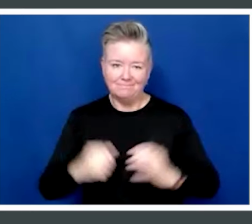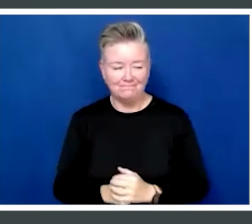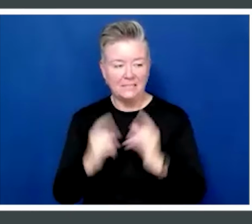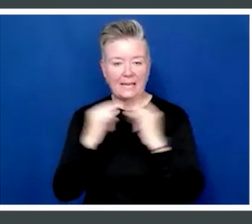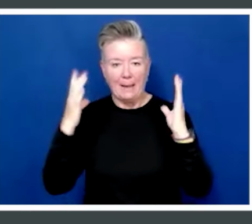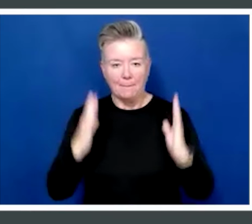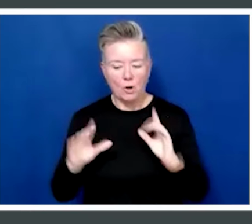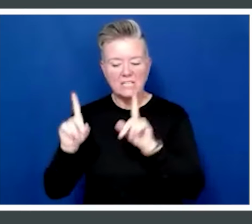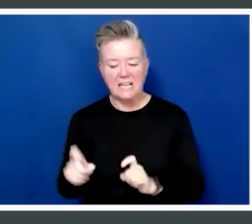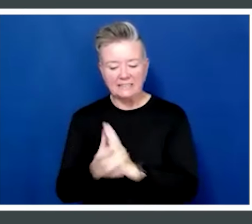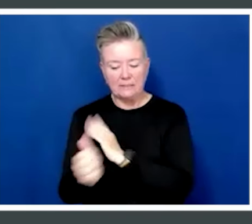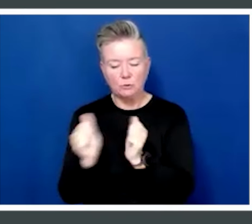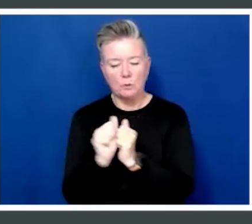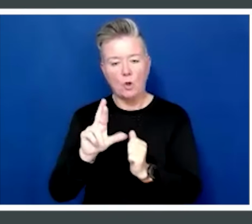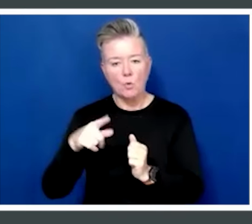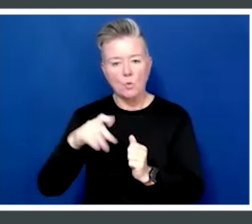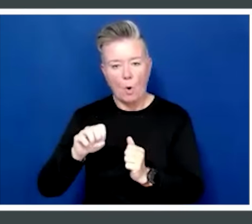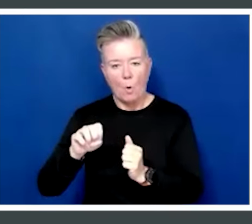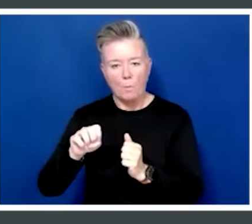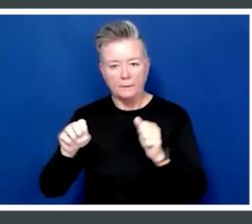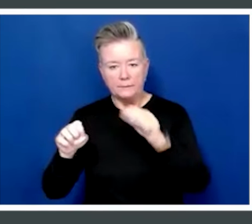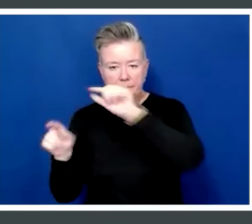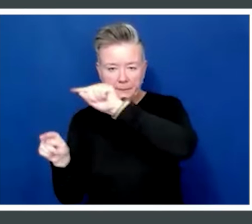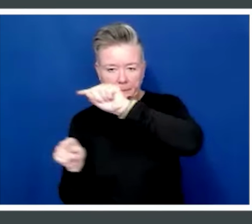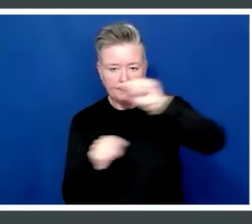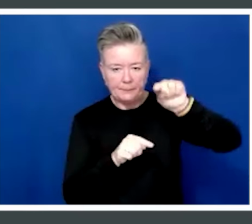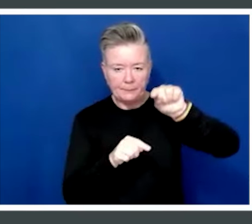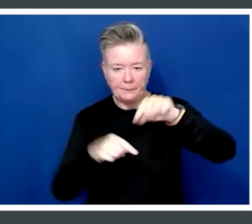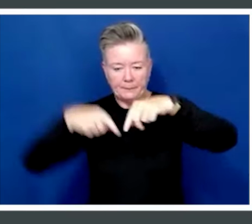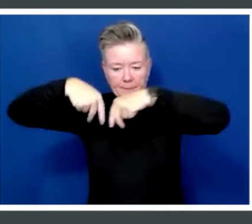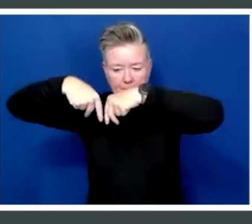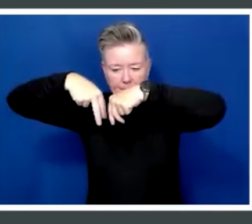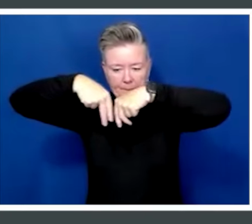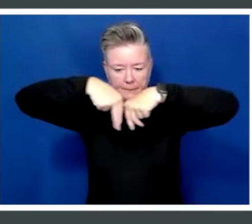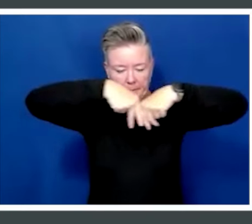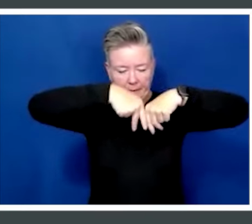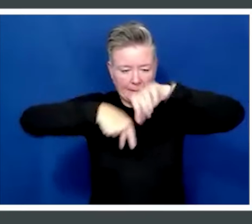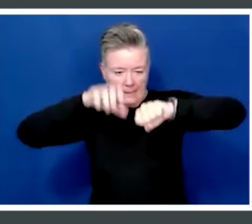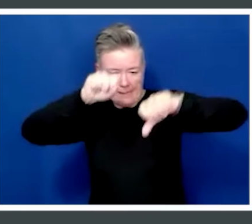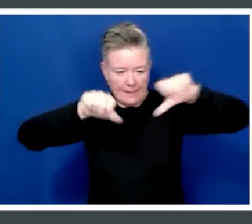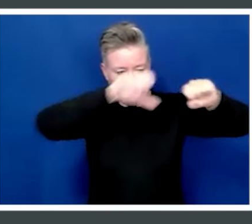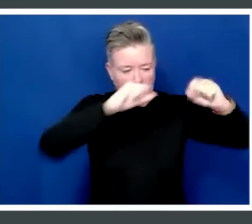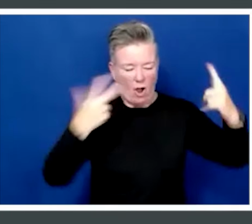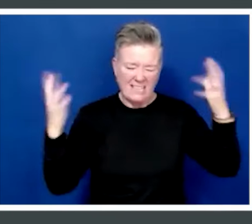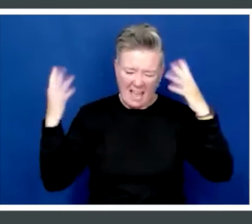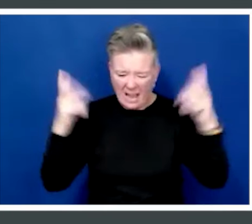NARRATOR >> A camper tests her skills on the rope challenge course, navigating from one point to another while walking on a rope just off the ground. Everyone cheers when she reaches